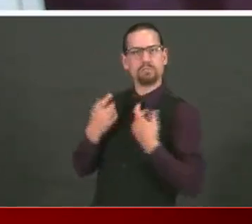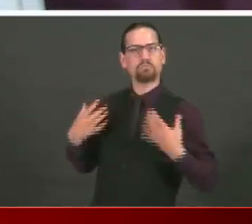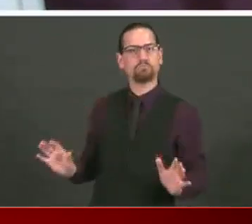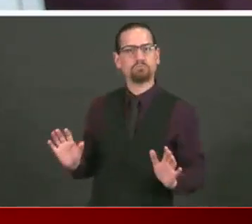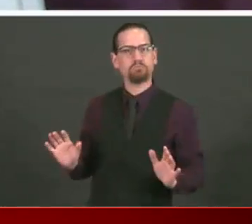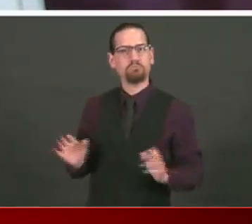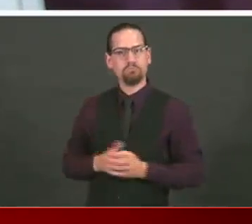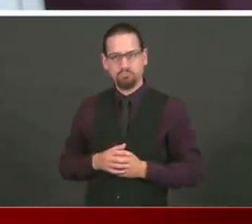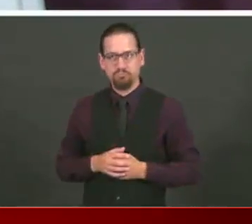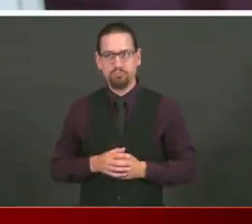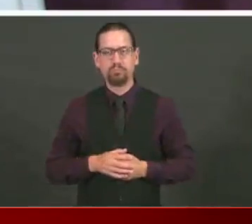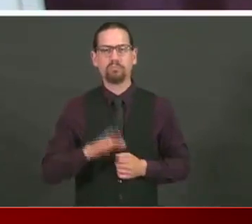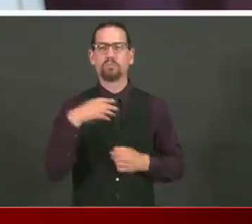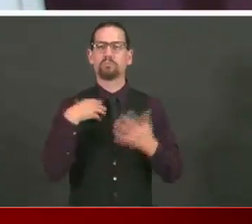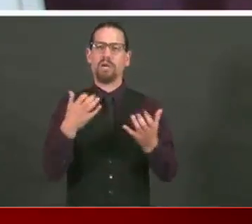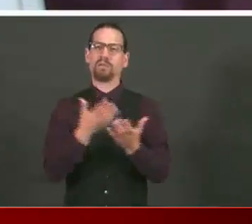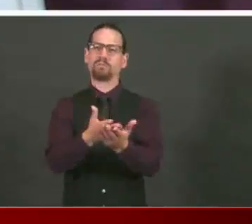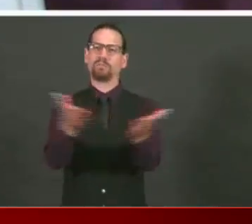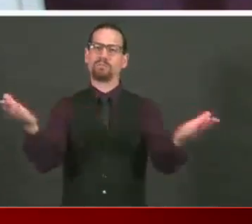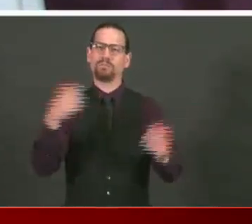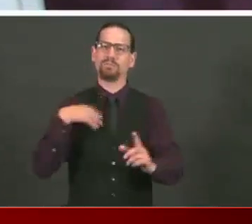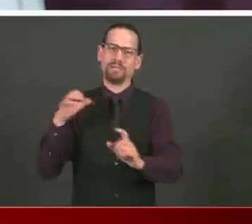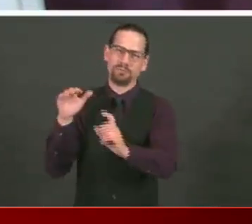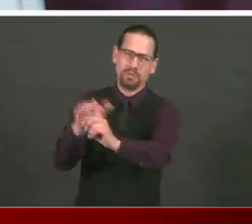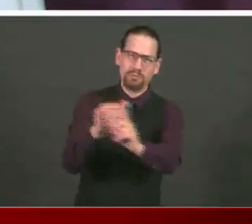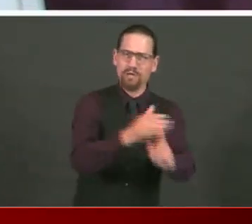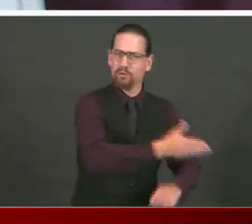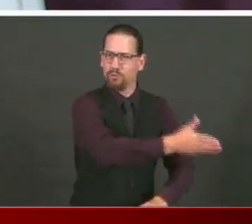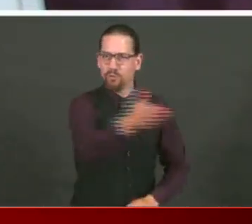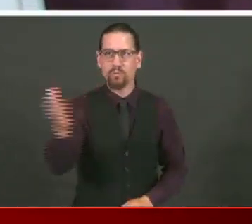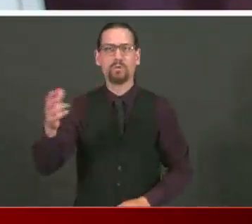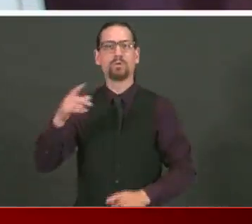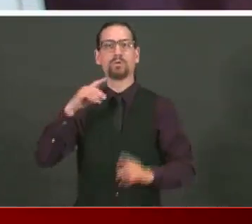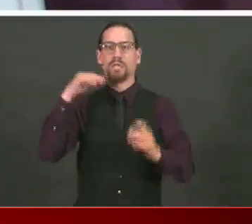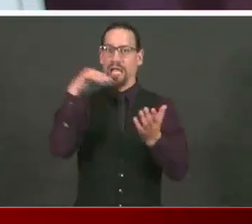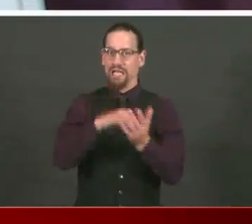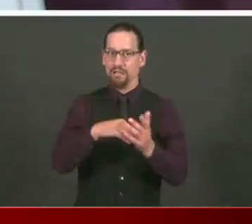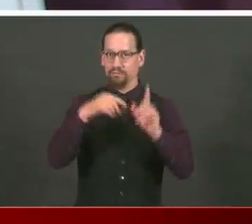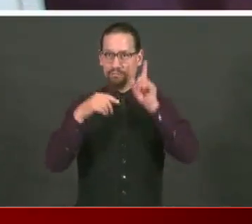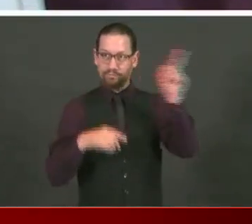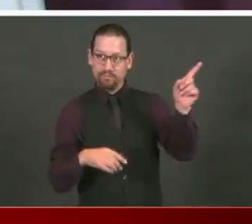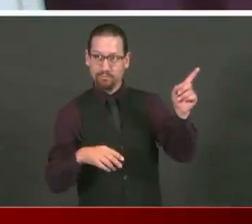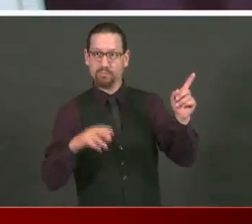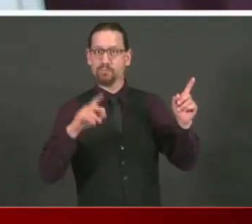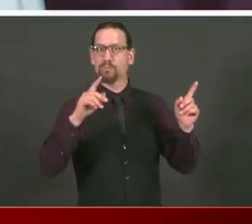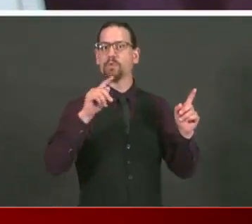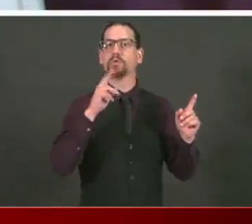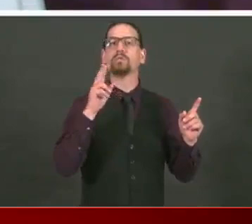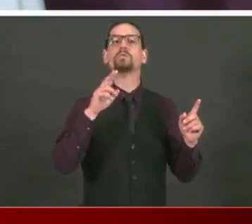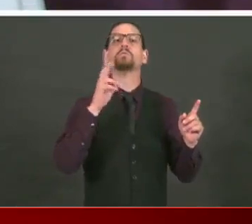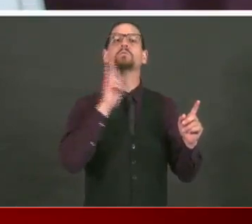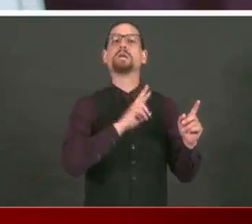THIS IS IMPORTANT. THE TESTS WE WERE DOING AT TWIN RIVER WERE RAPID TESTS.